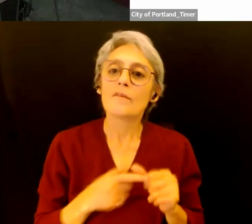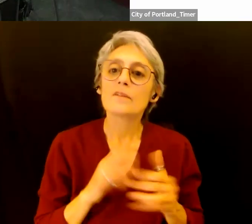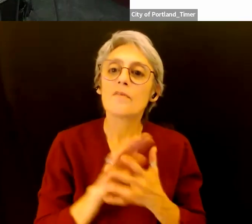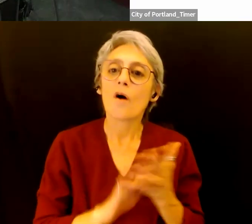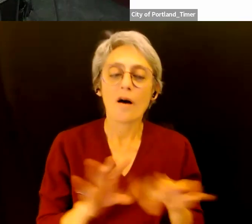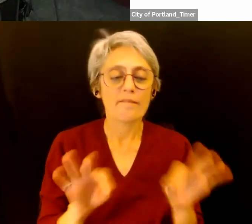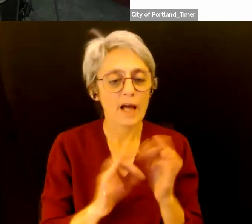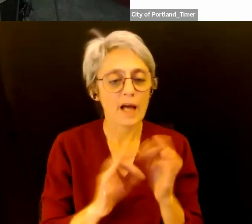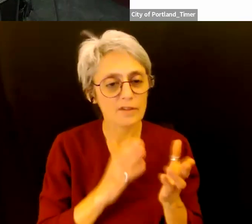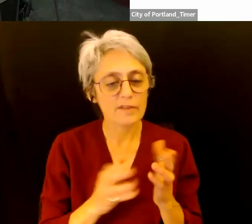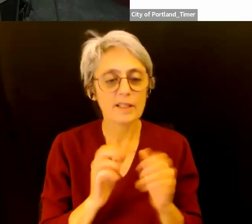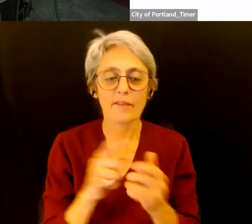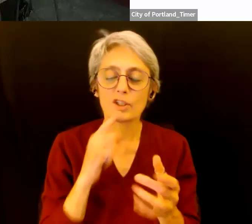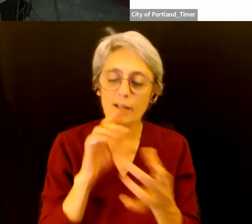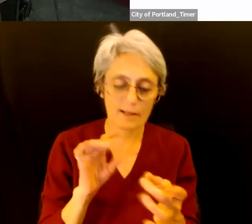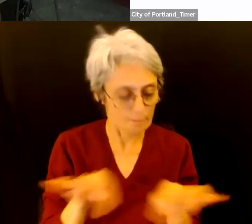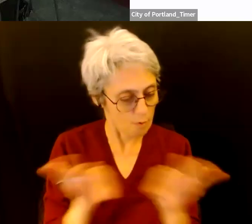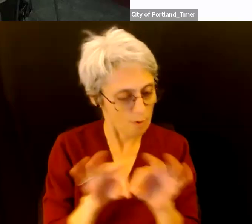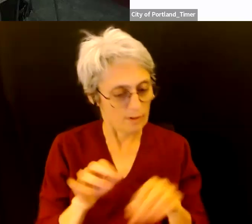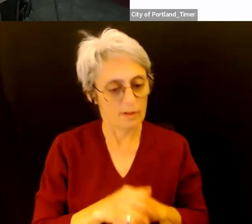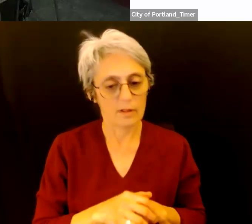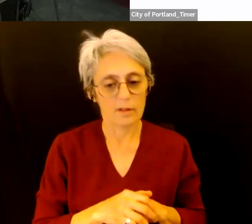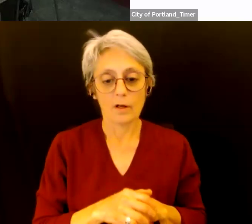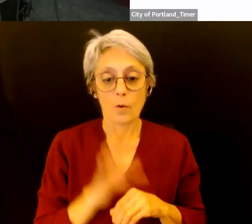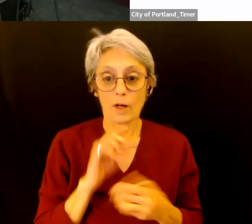And some of what I'm about to say isn't going to be popular with everyone.